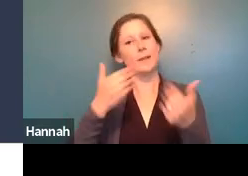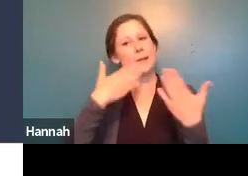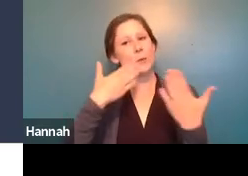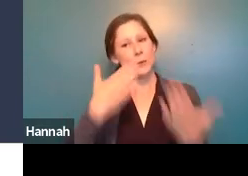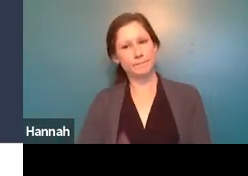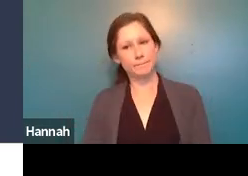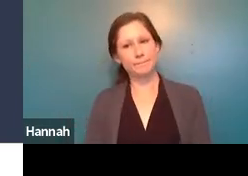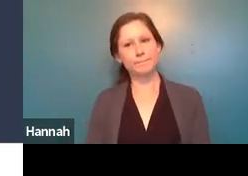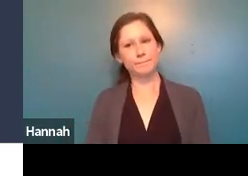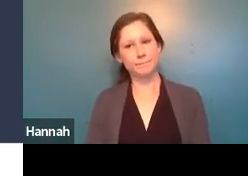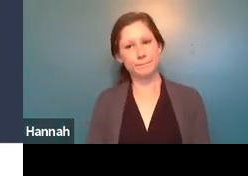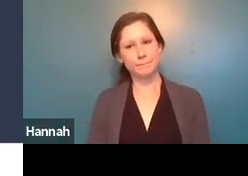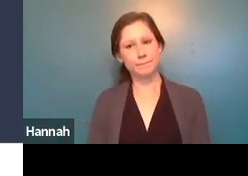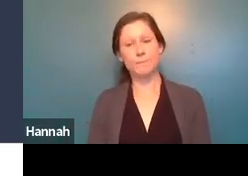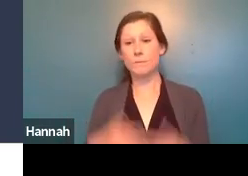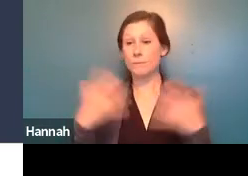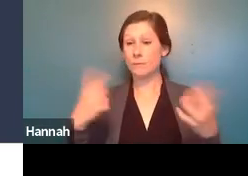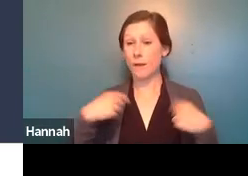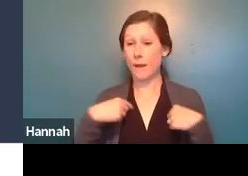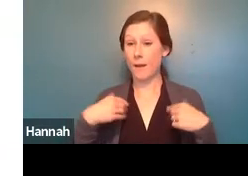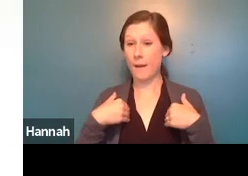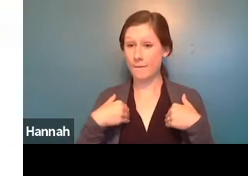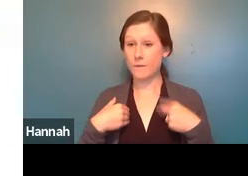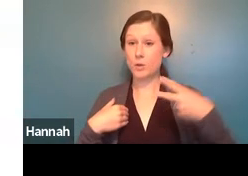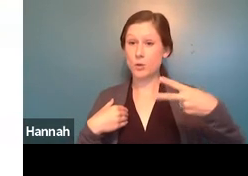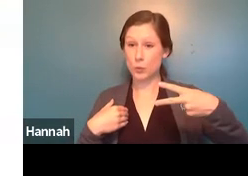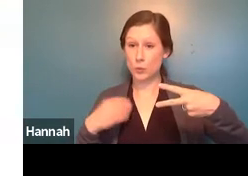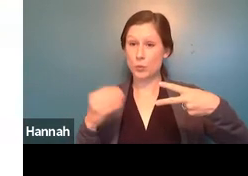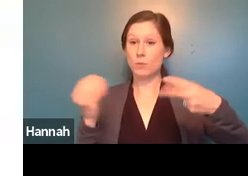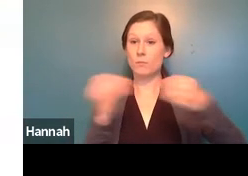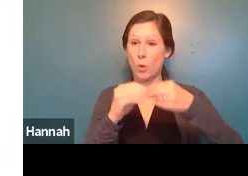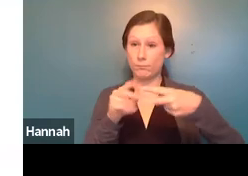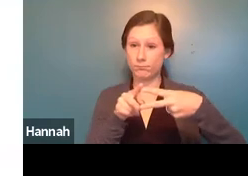Well, I just have a couple more things here. This scsreen, I know